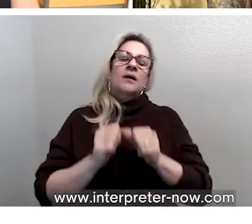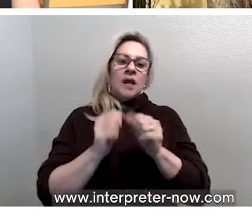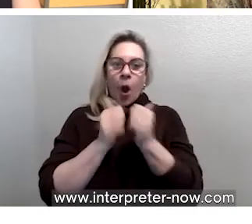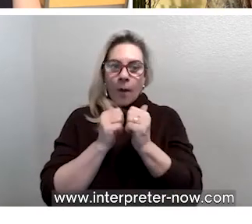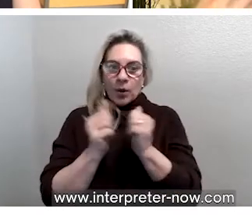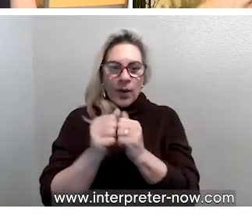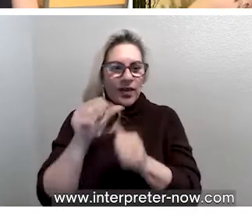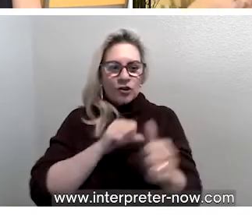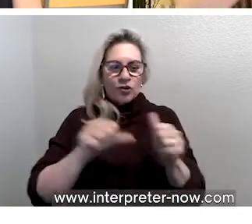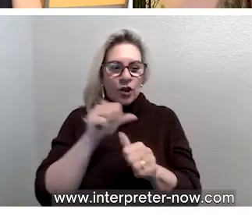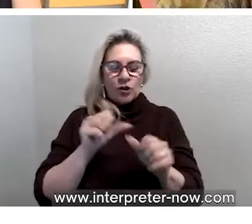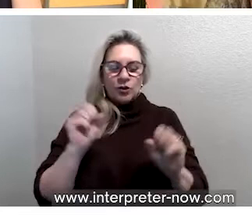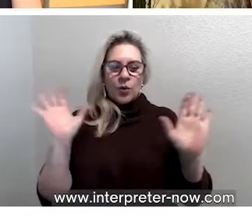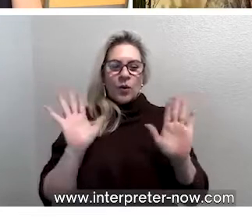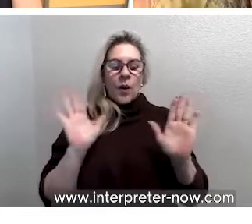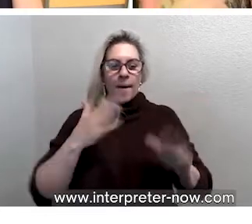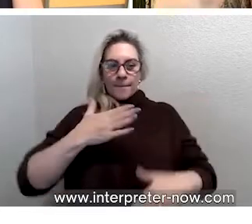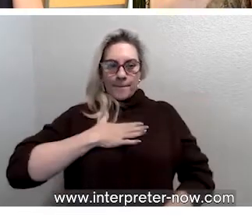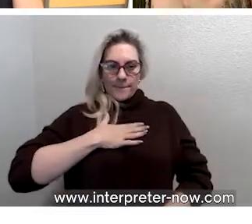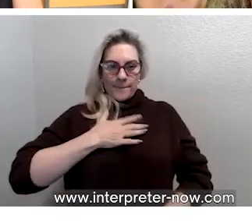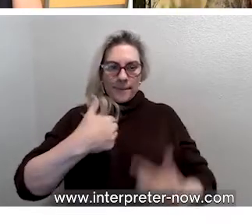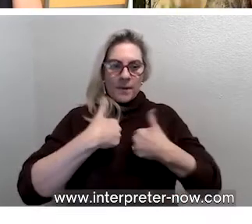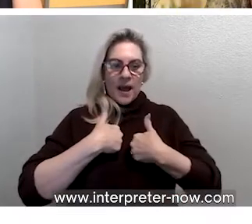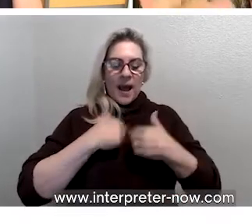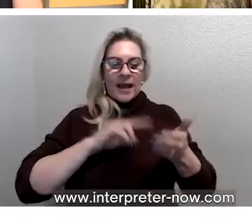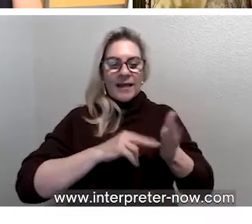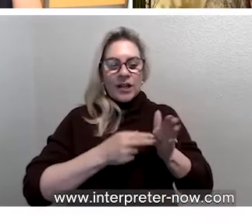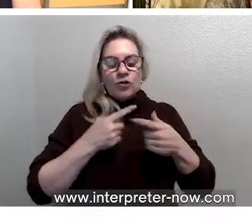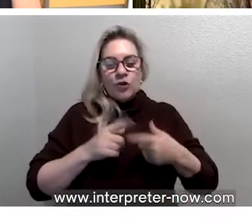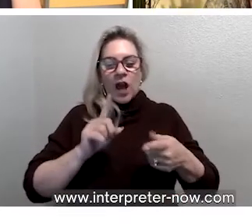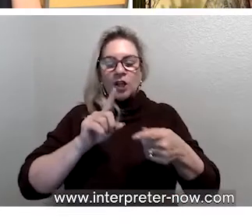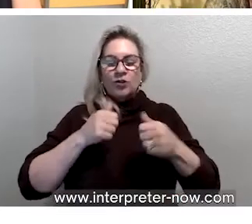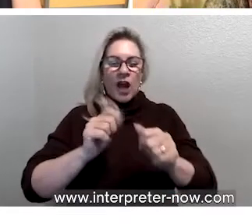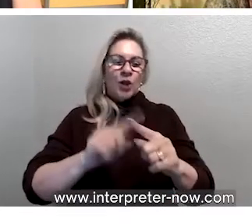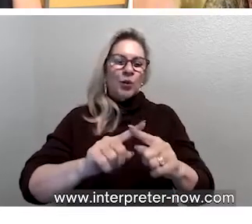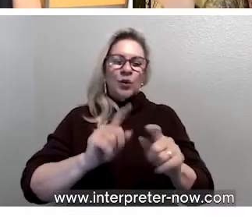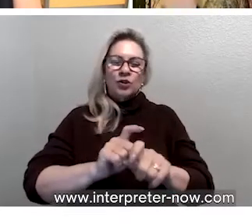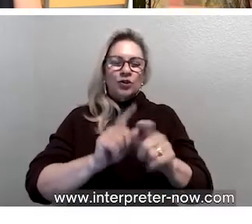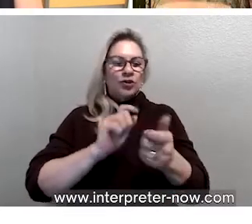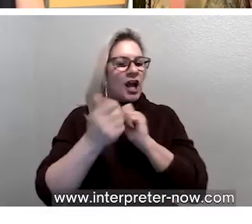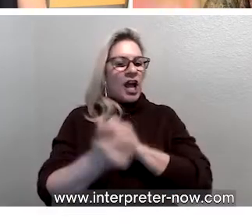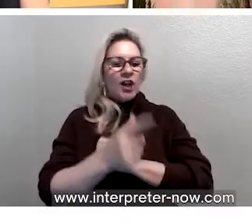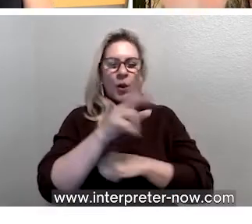And so, my intention in trying to deconstruct those norms is to be very intentional about